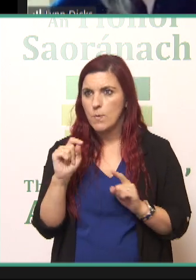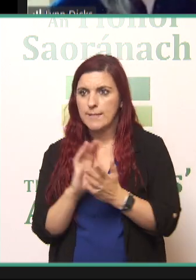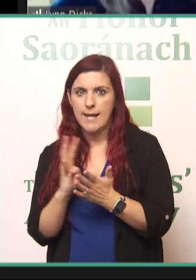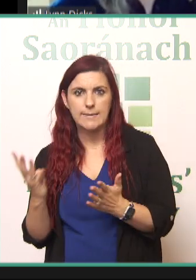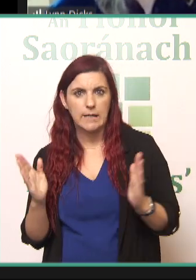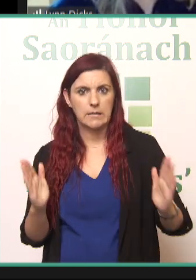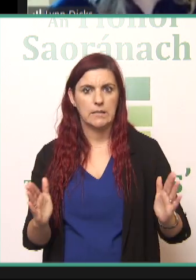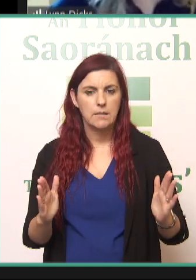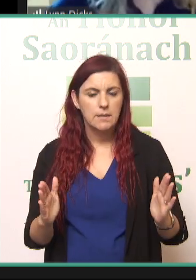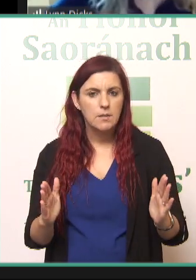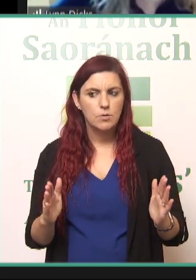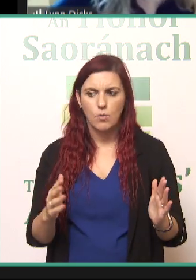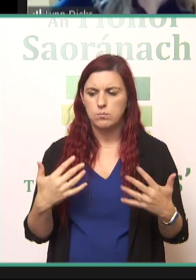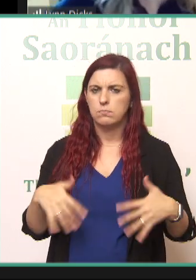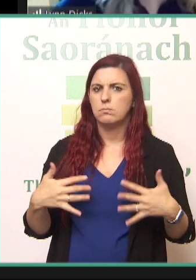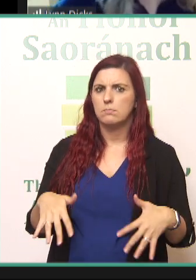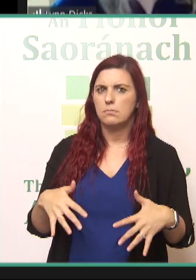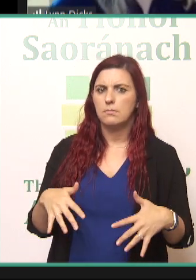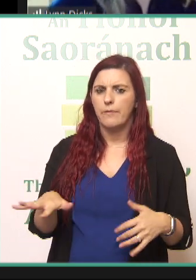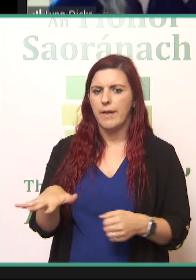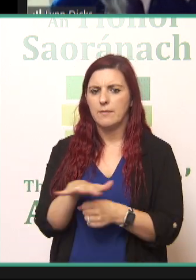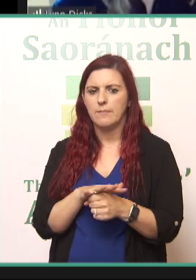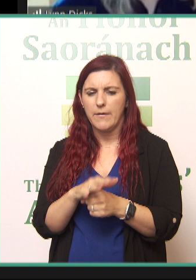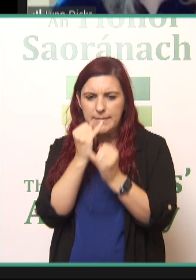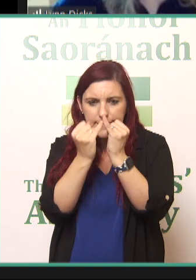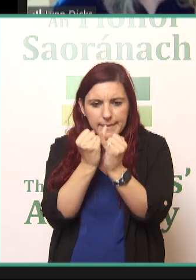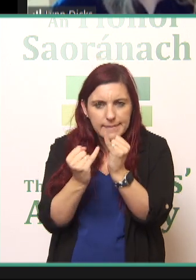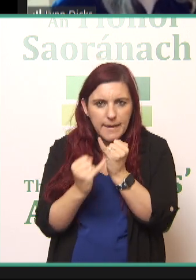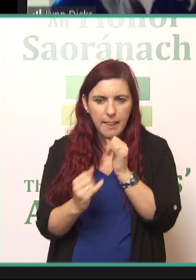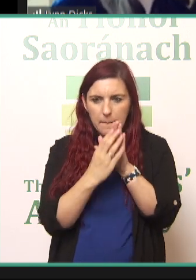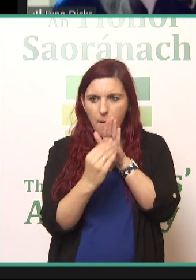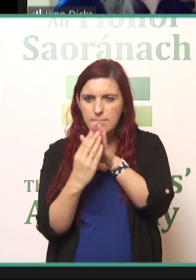and um it's a very fine scale modeling that's been done here to look at what's happening so the the